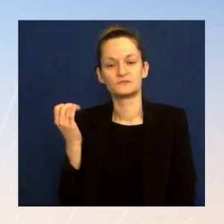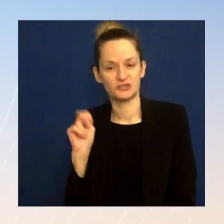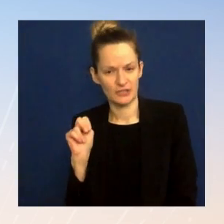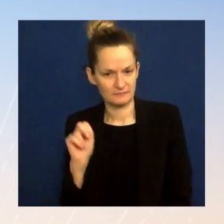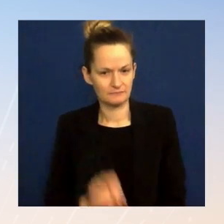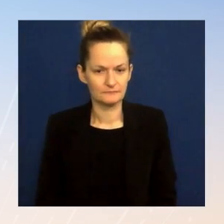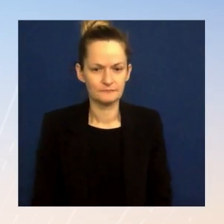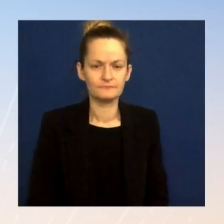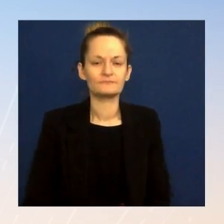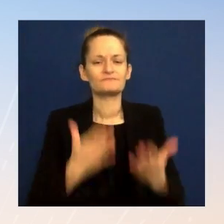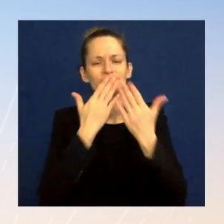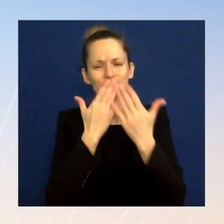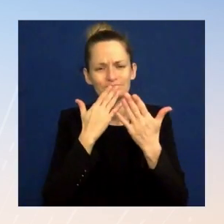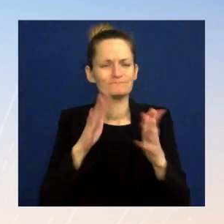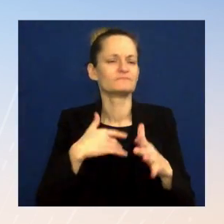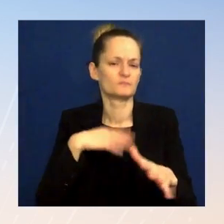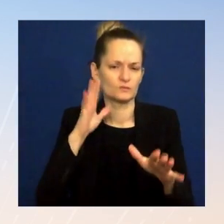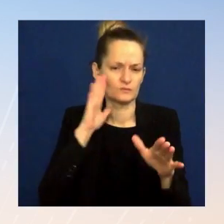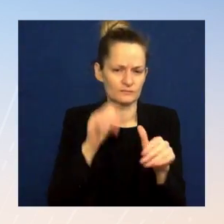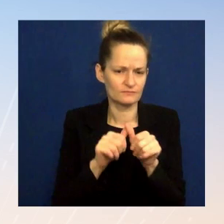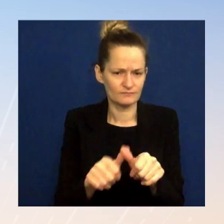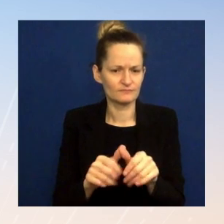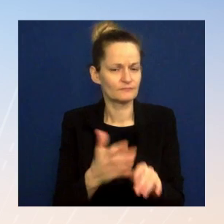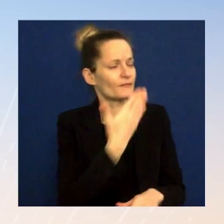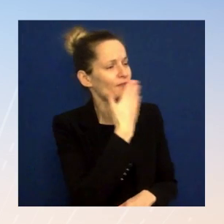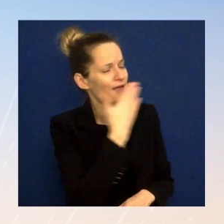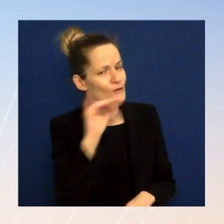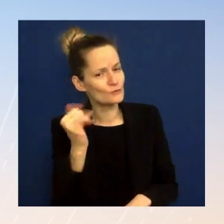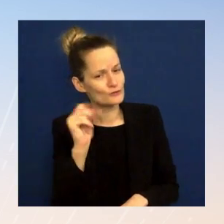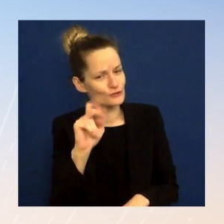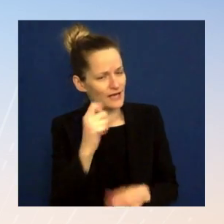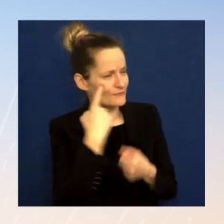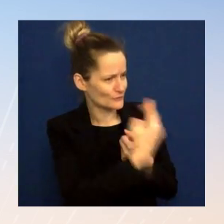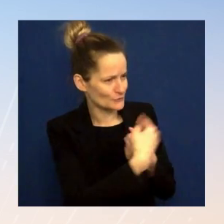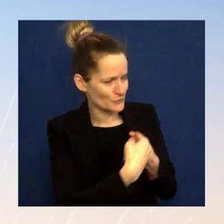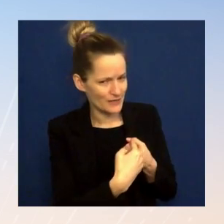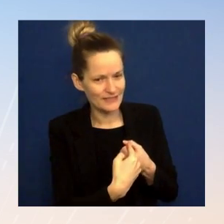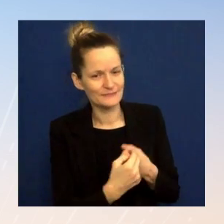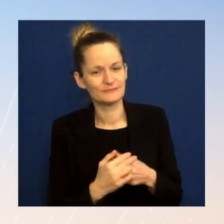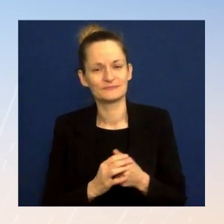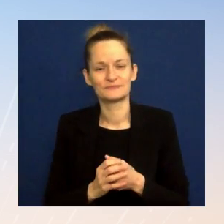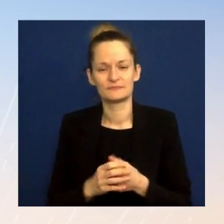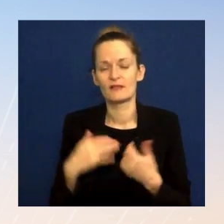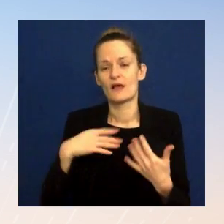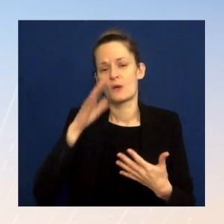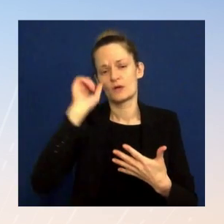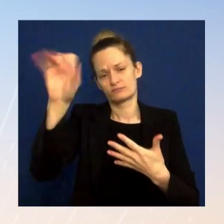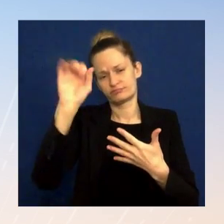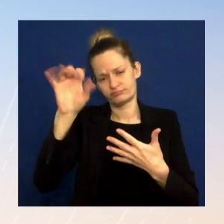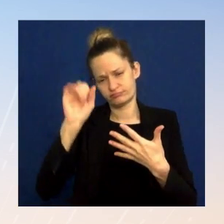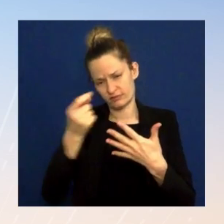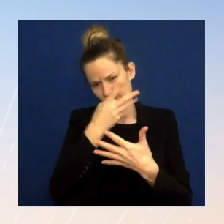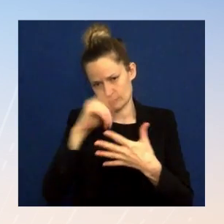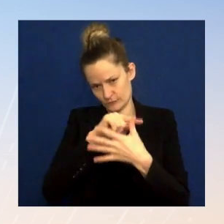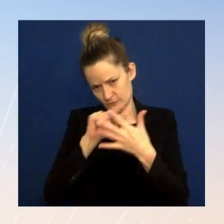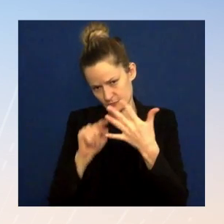Thank you, Jake, for joining us. A couple of items for all of you at the top. Yesterday, the Treasury Department released new data